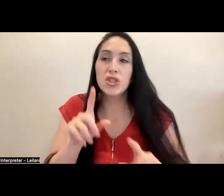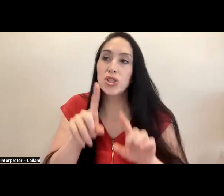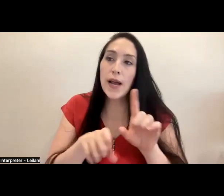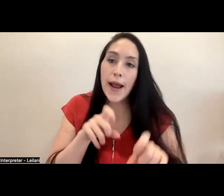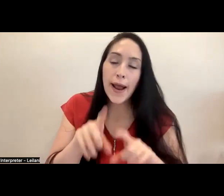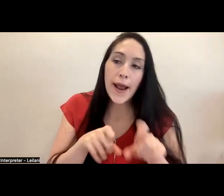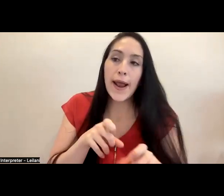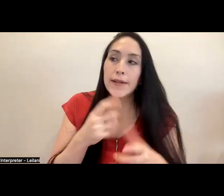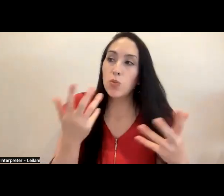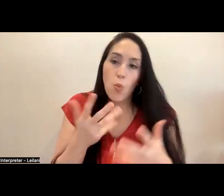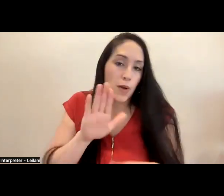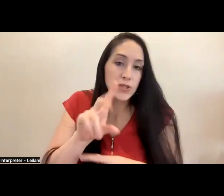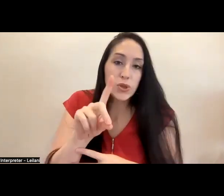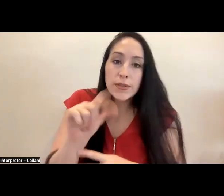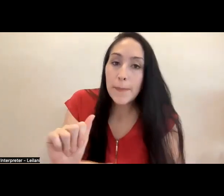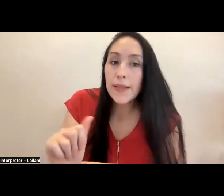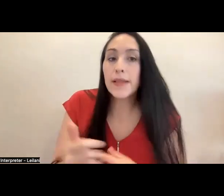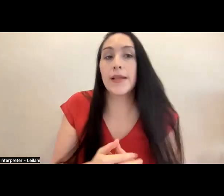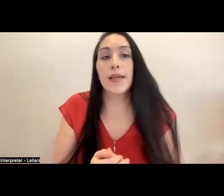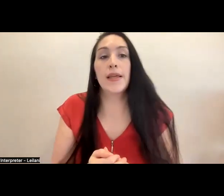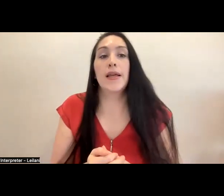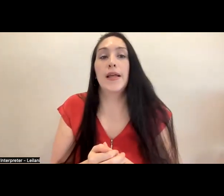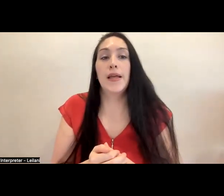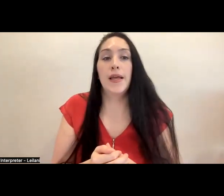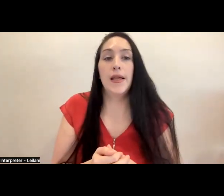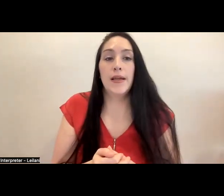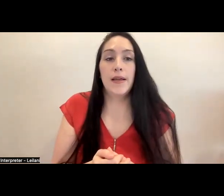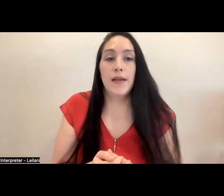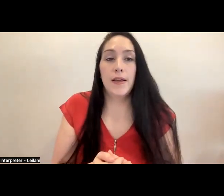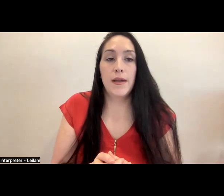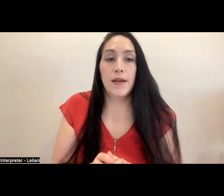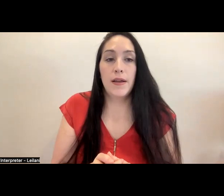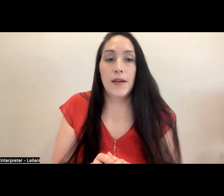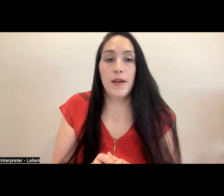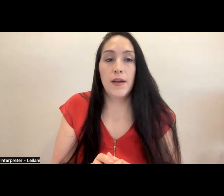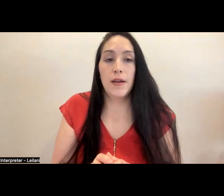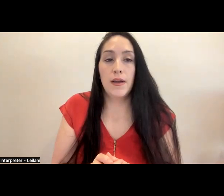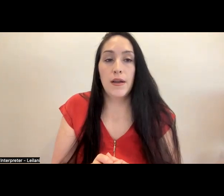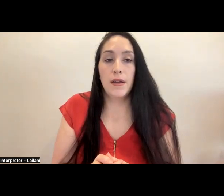disability you have and what makes you as well either you have a diagnosis prior to